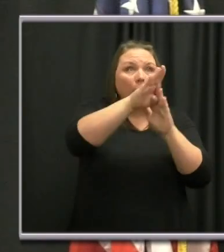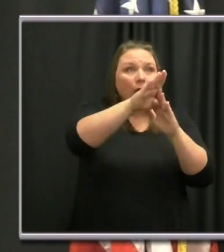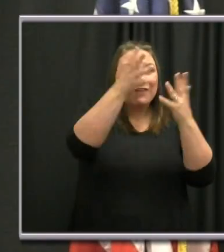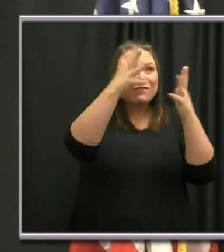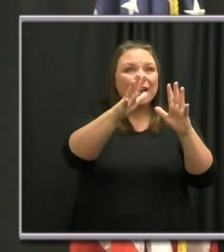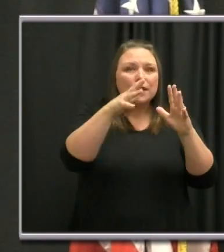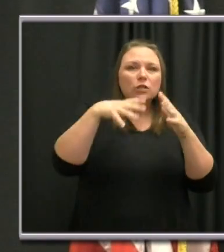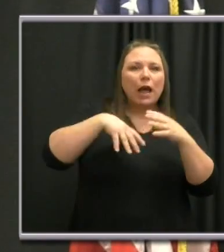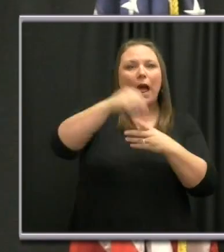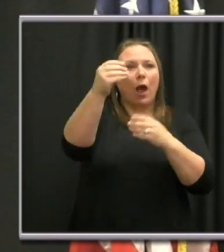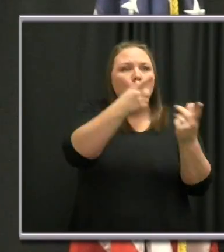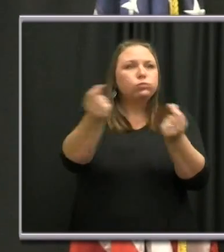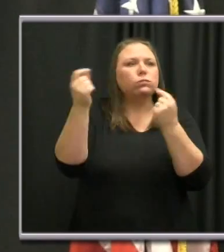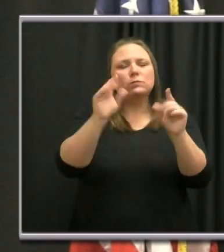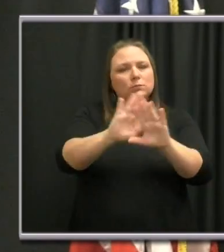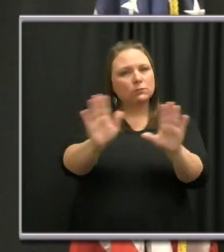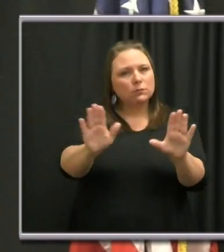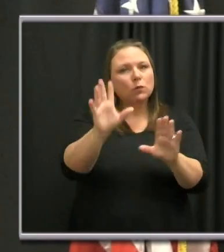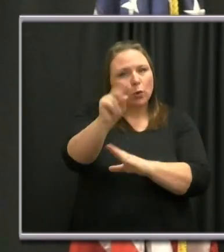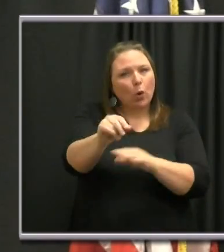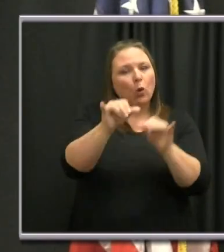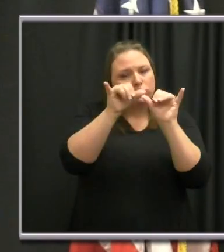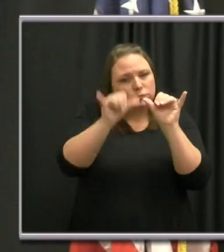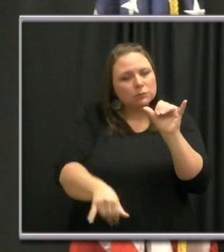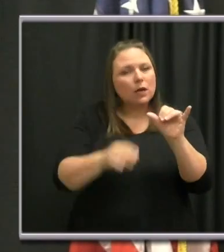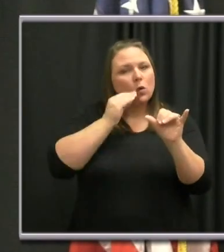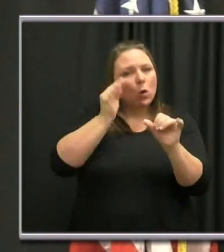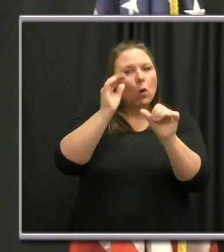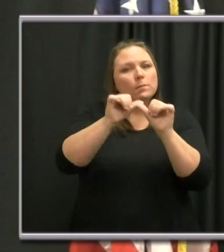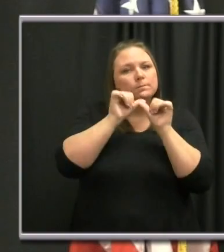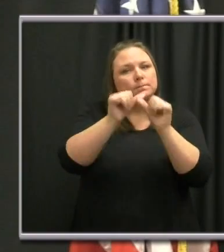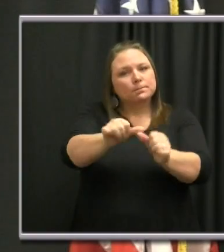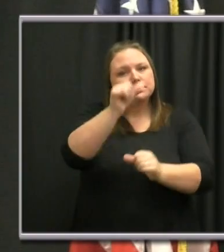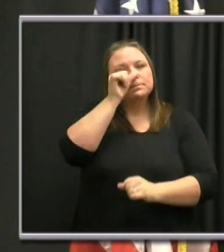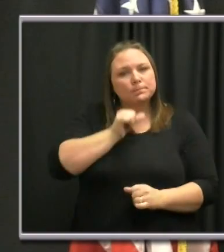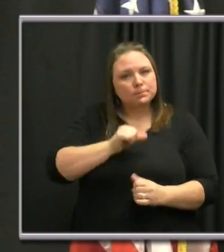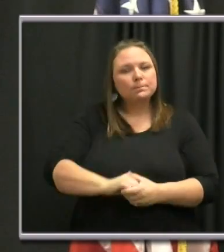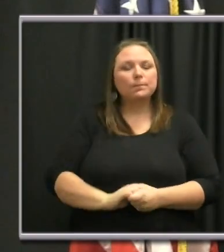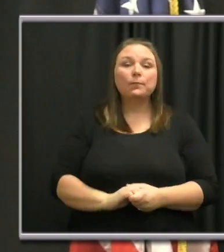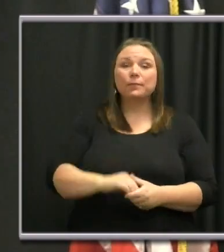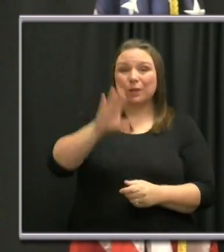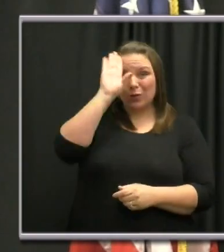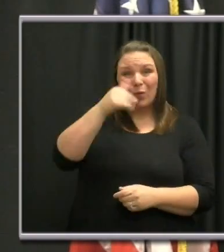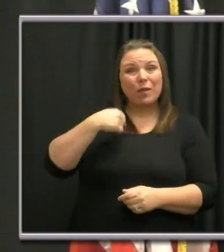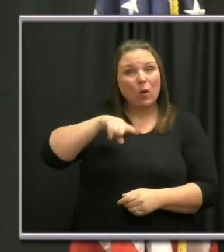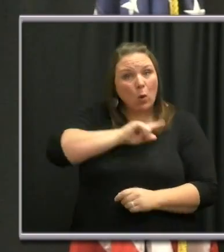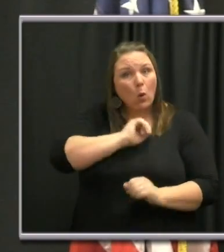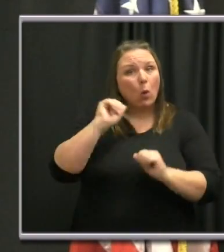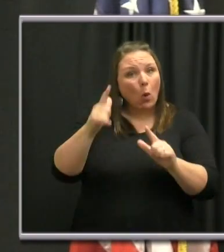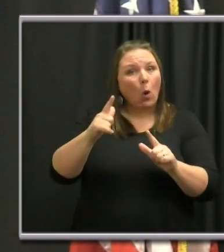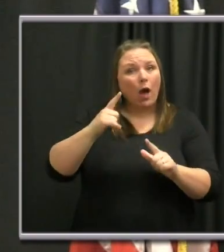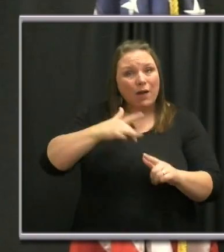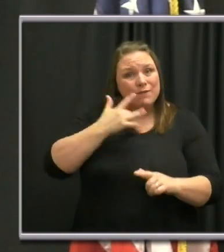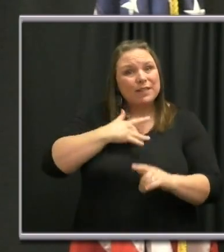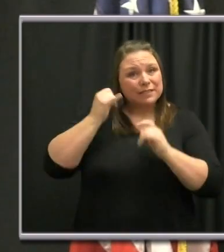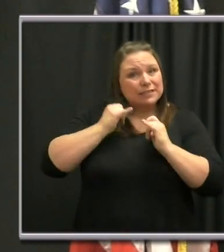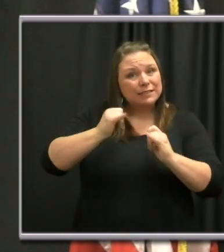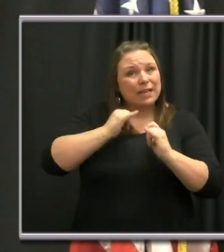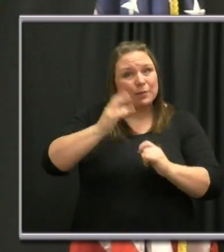GO OUT RIGHT IMMEDIATELY AFTER THE PEAK HAS BEEN HIT. SO PLEASE REMAIN AND STAY THE